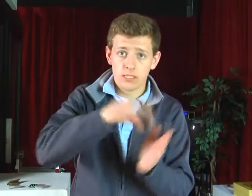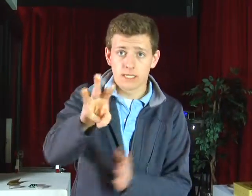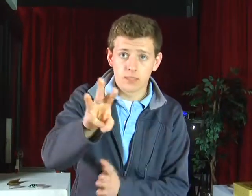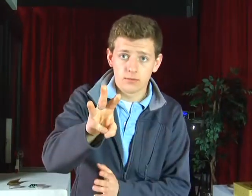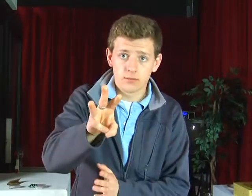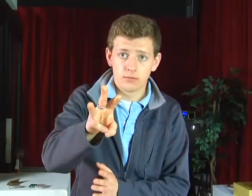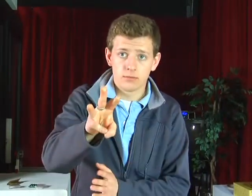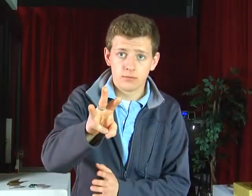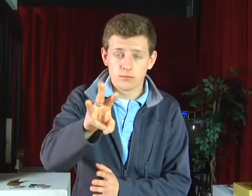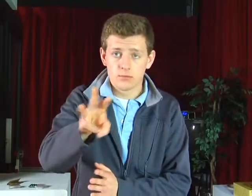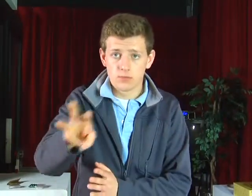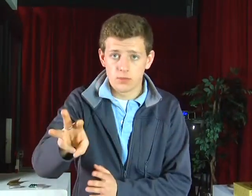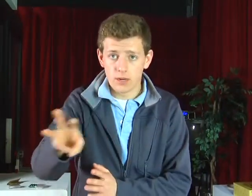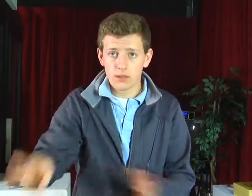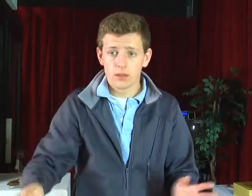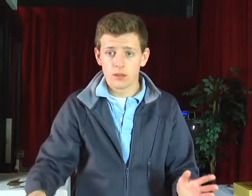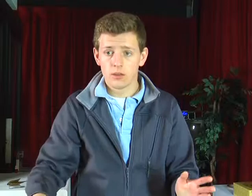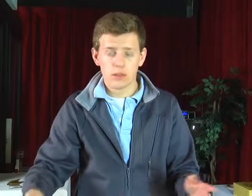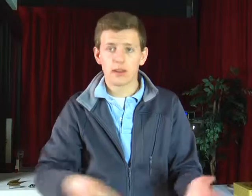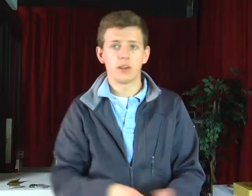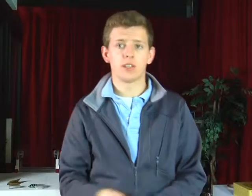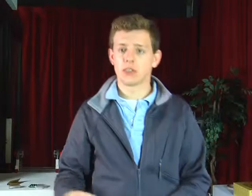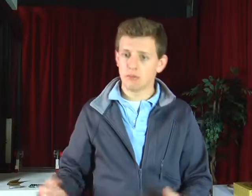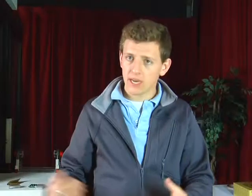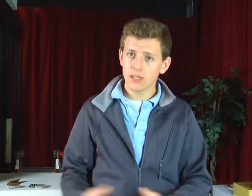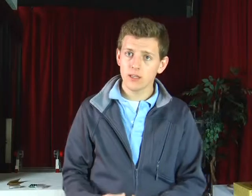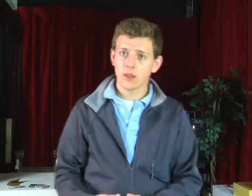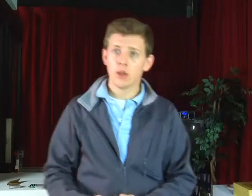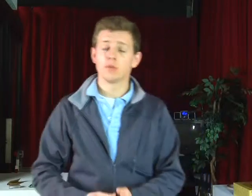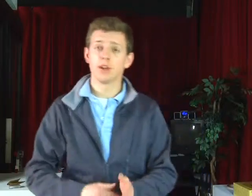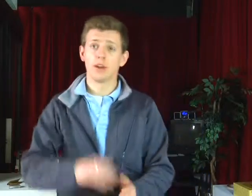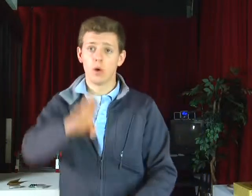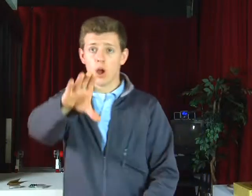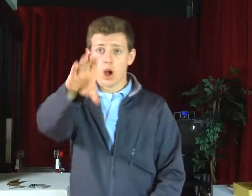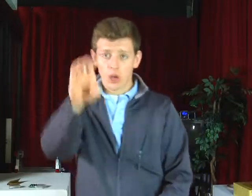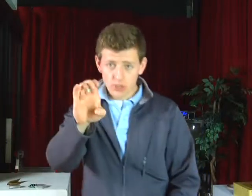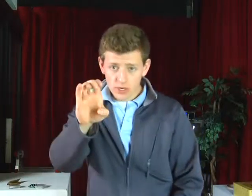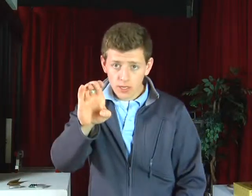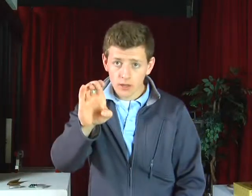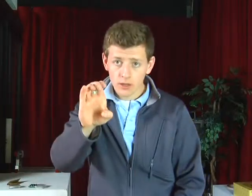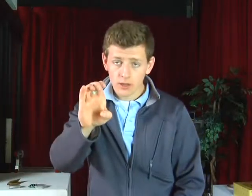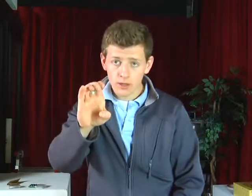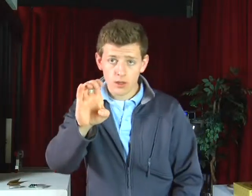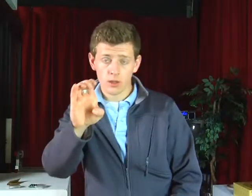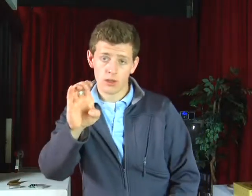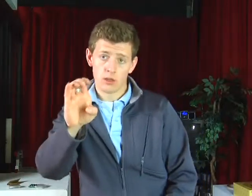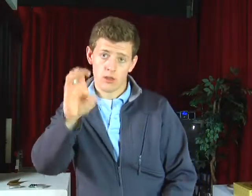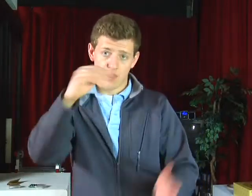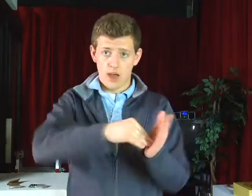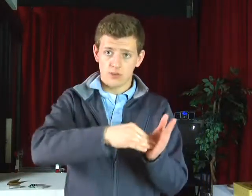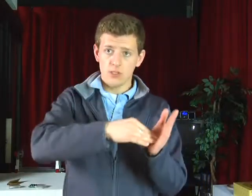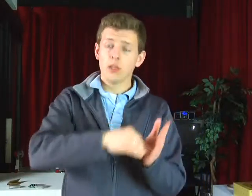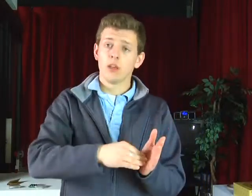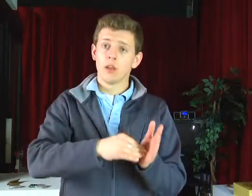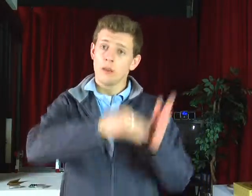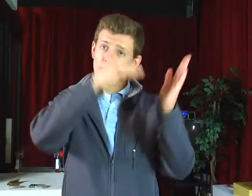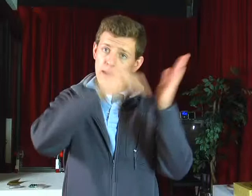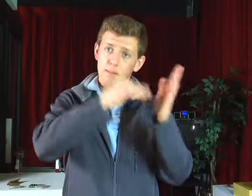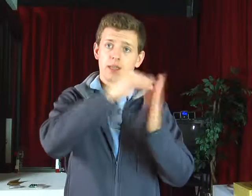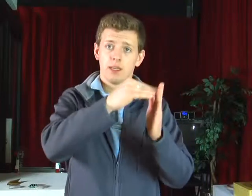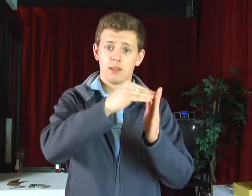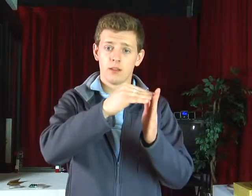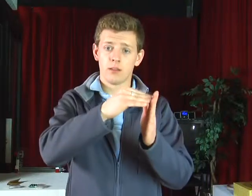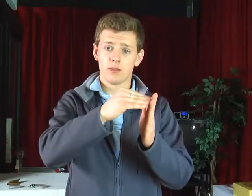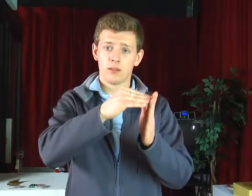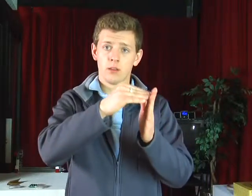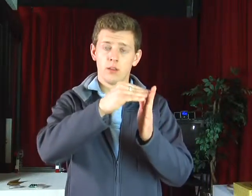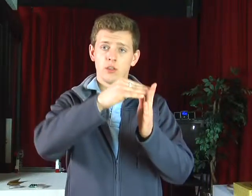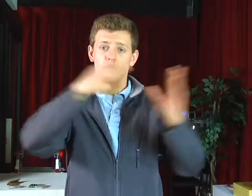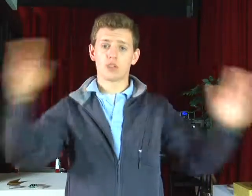six. You can just combine it. So we would know hundred, thousand, and million. So let's